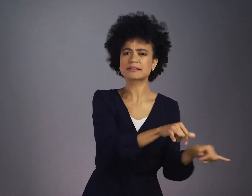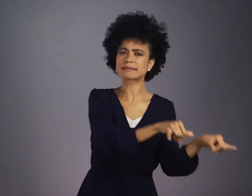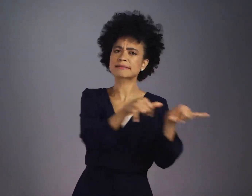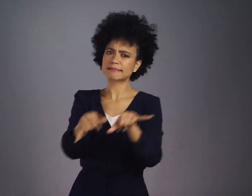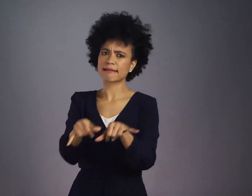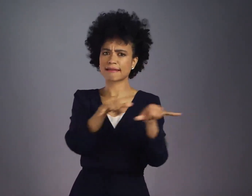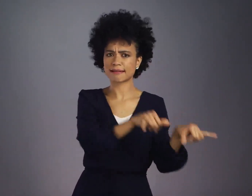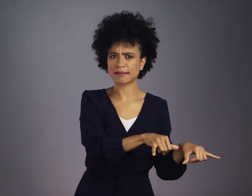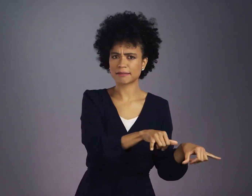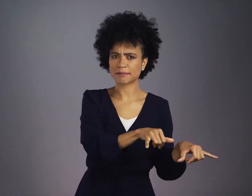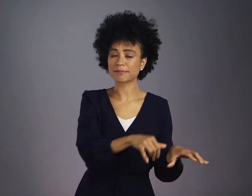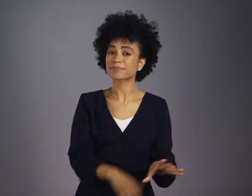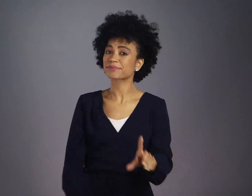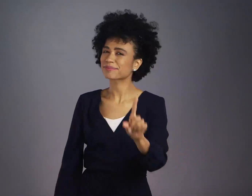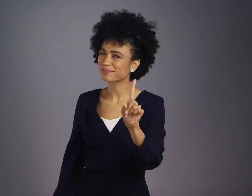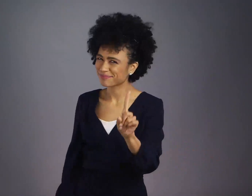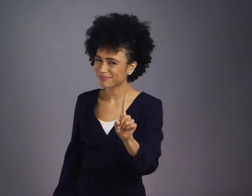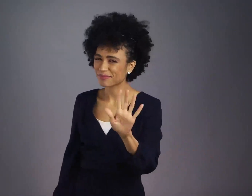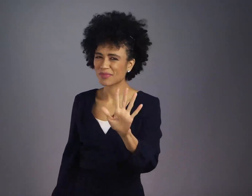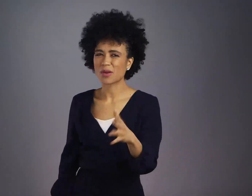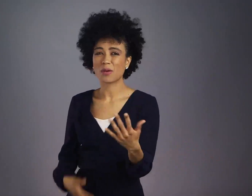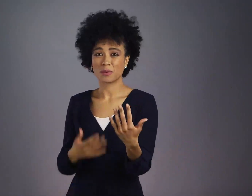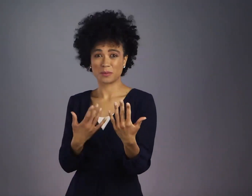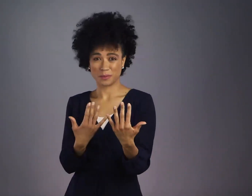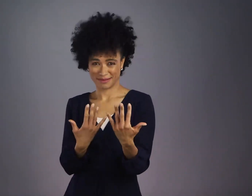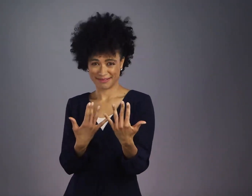The same principles which apply to husband number one should be practiced.